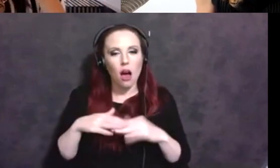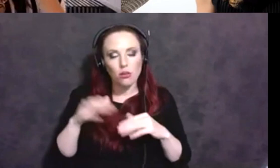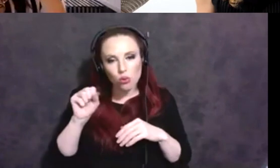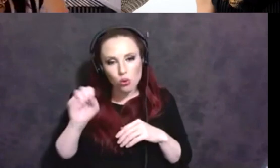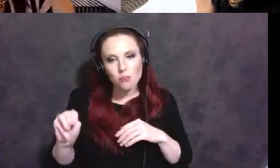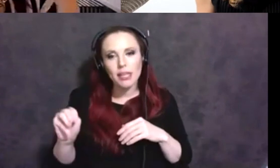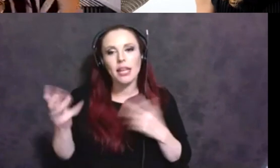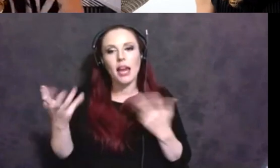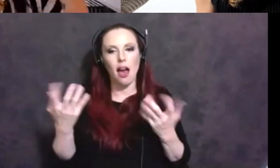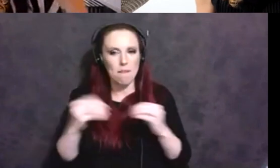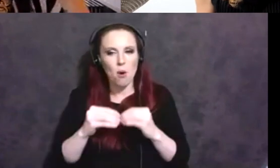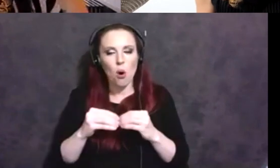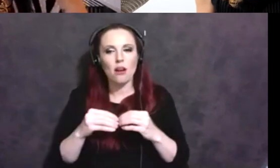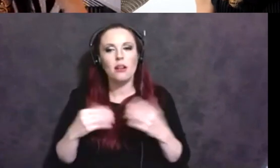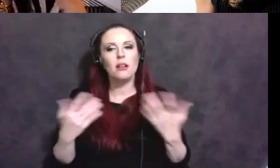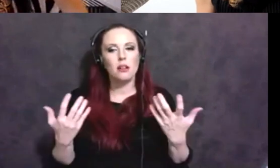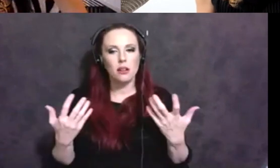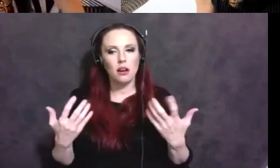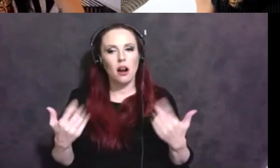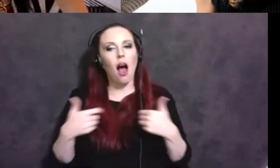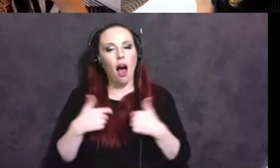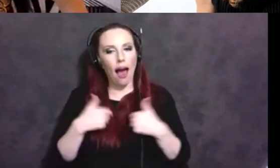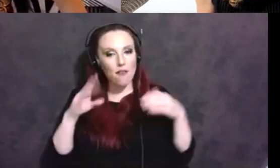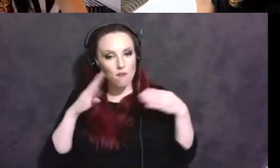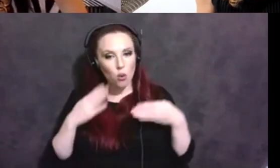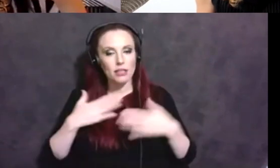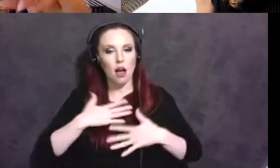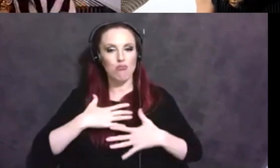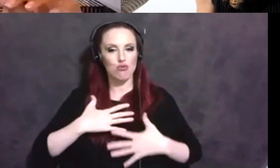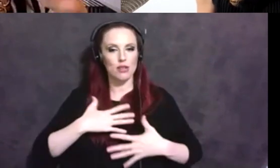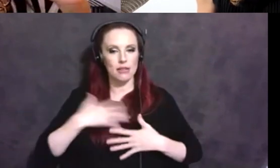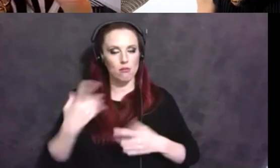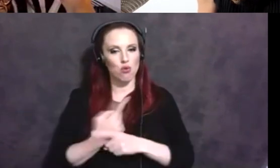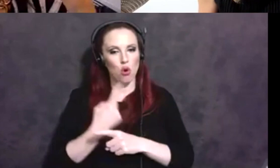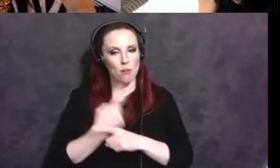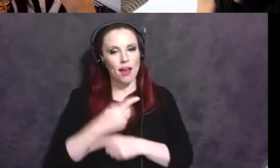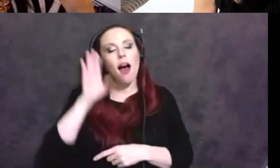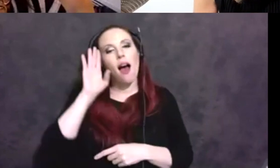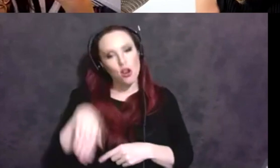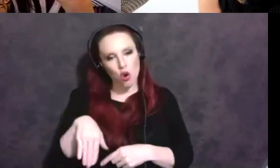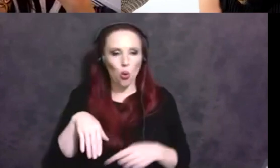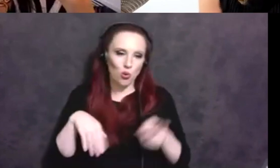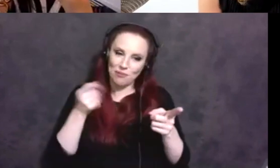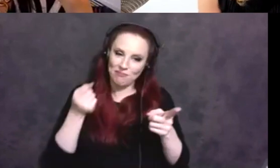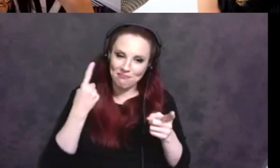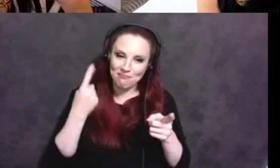that I do, and I am concentrated on this, and I have already mentioned this, and I talk